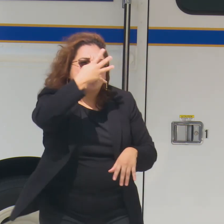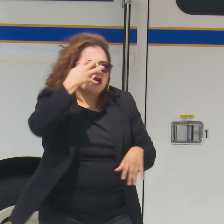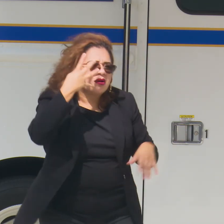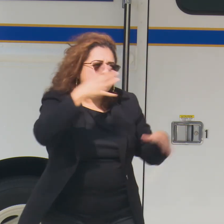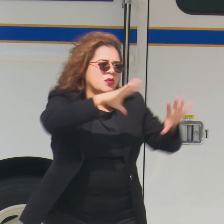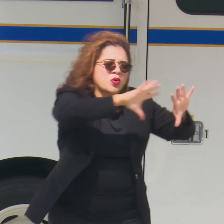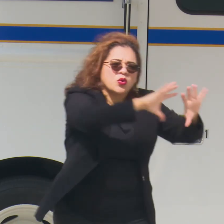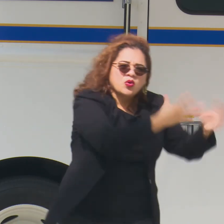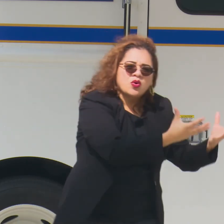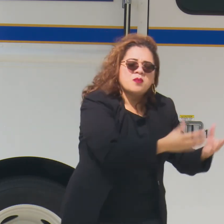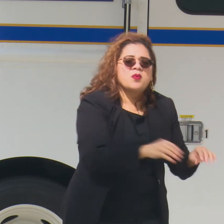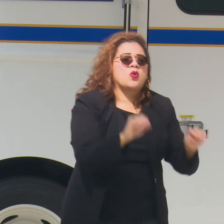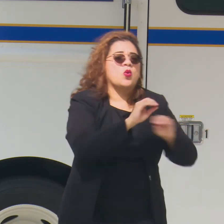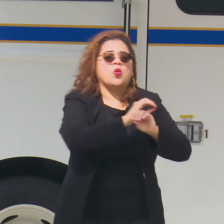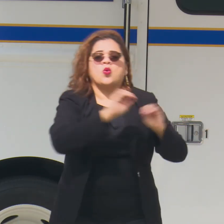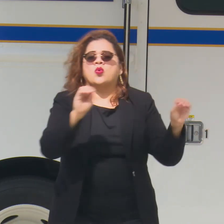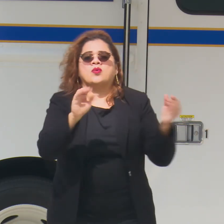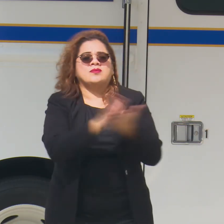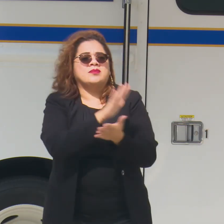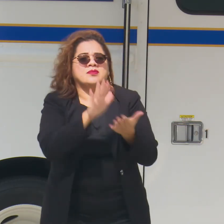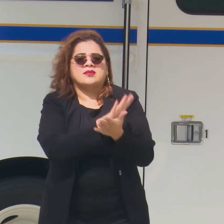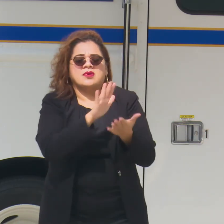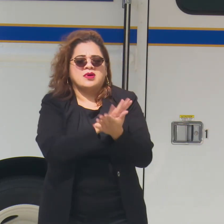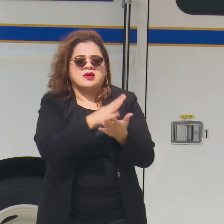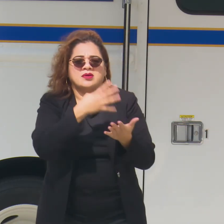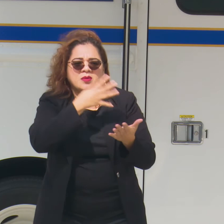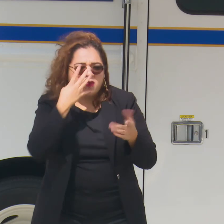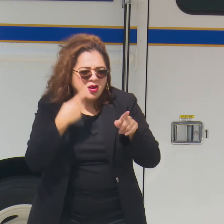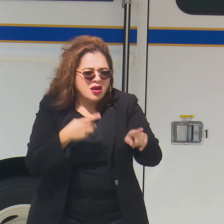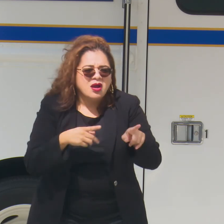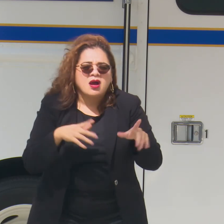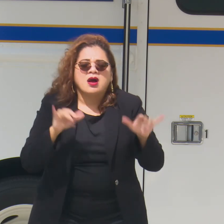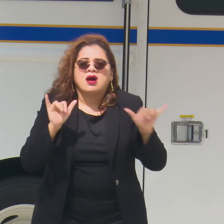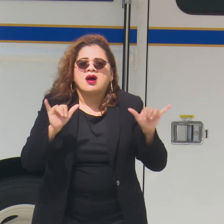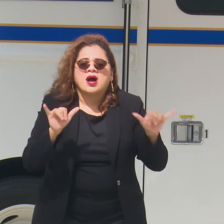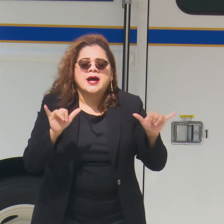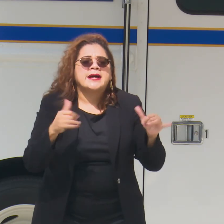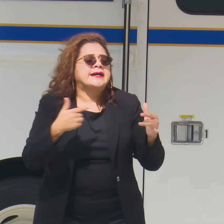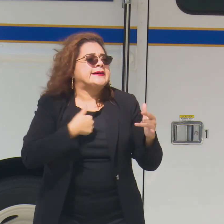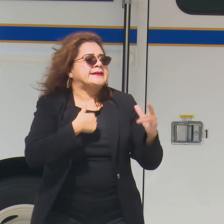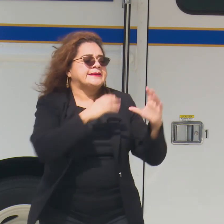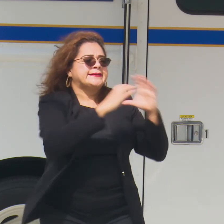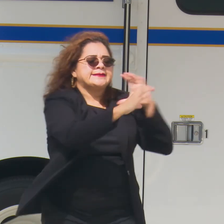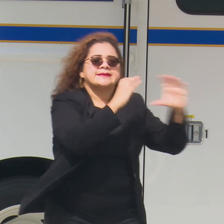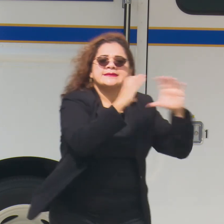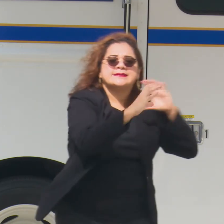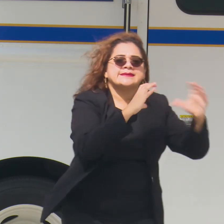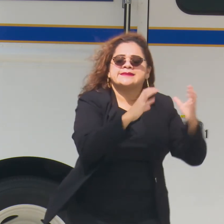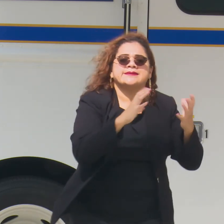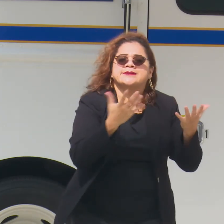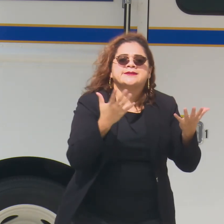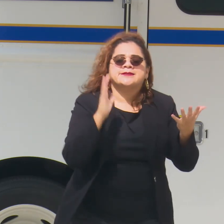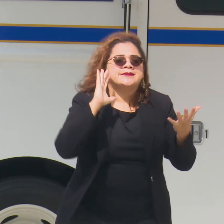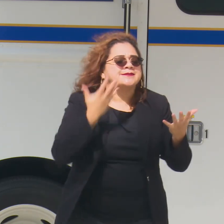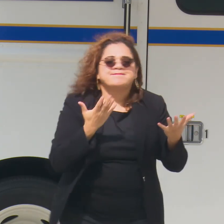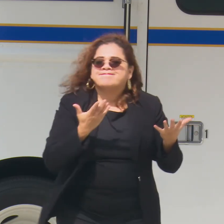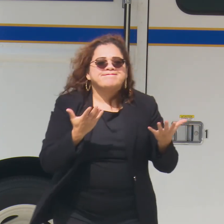and immigrants, we needed to really change the way we're communicating and providing the tests to them. So that's something that we've